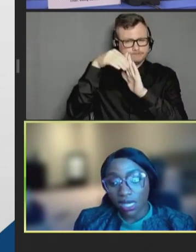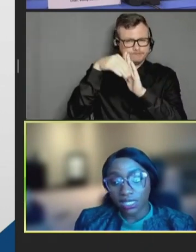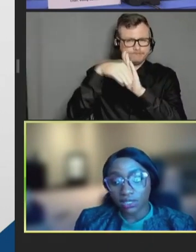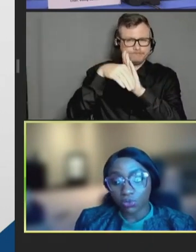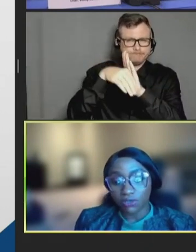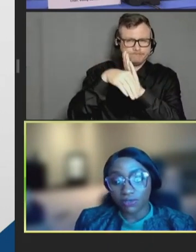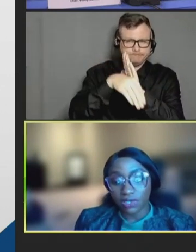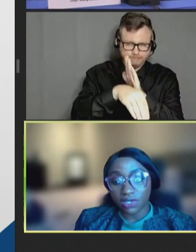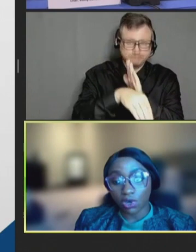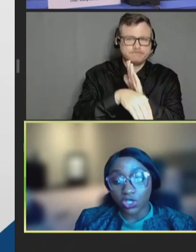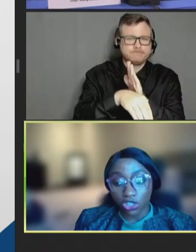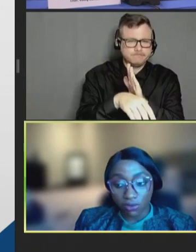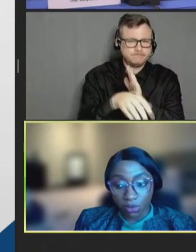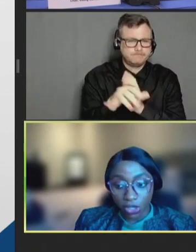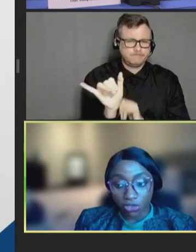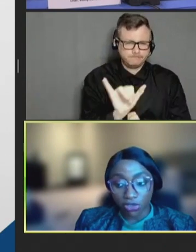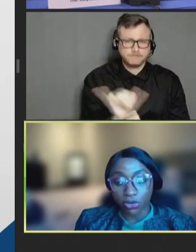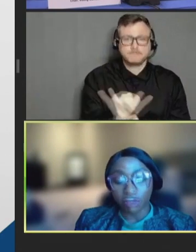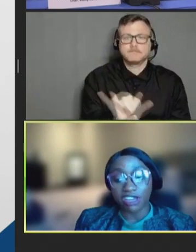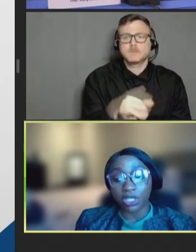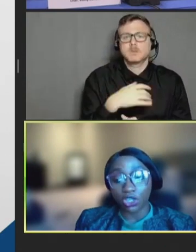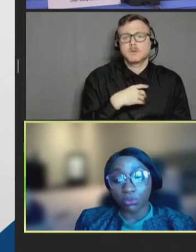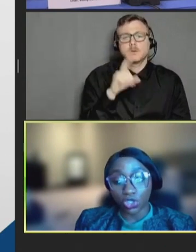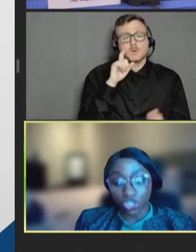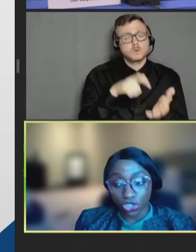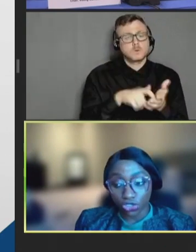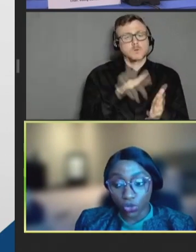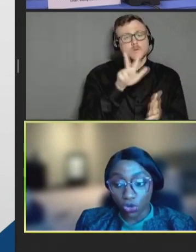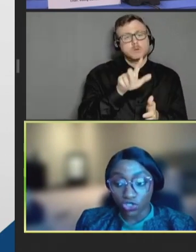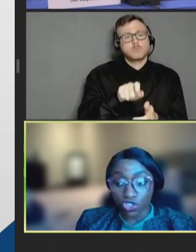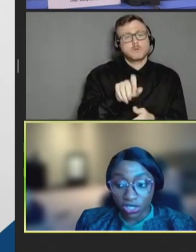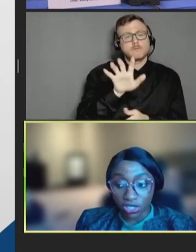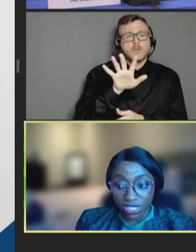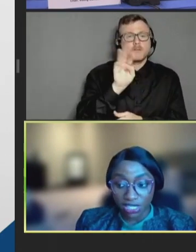And we've observed about 3.5 million more children who have not received